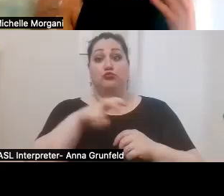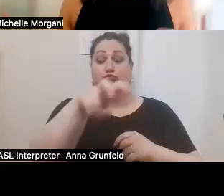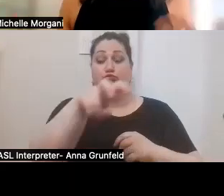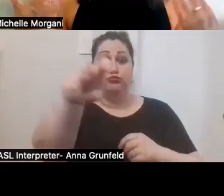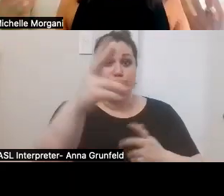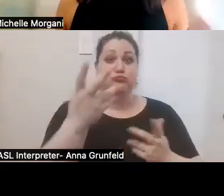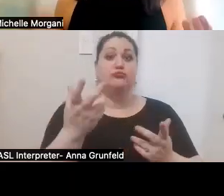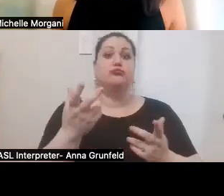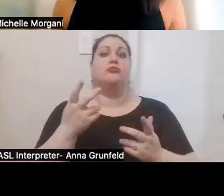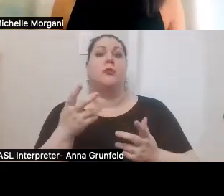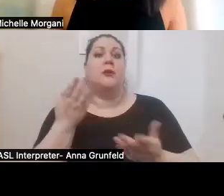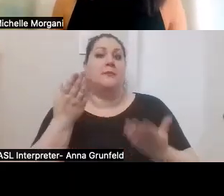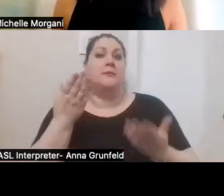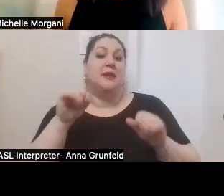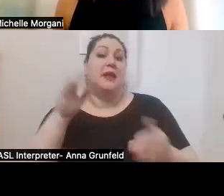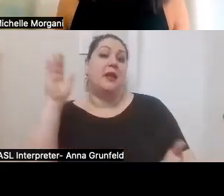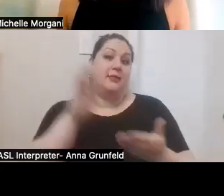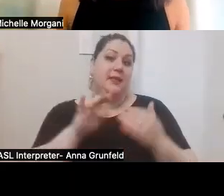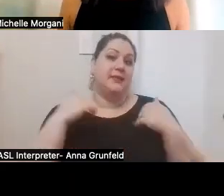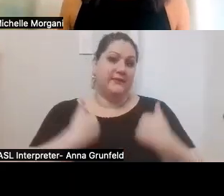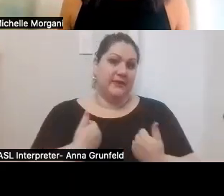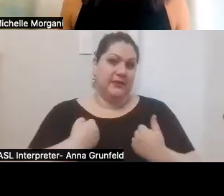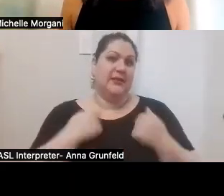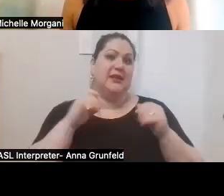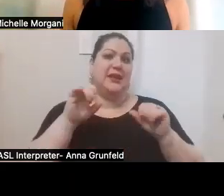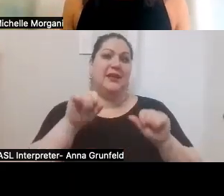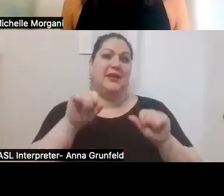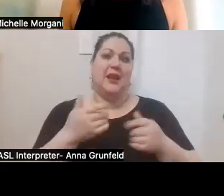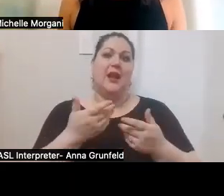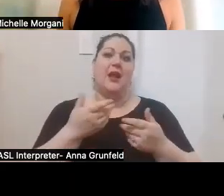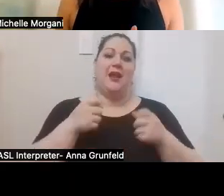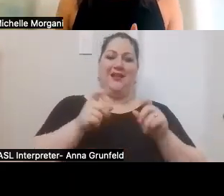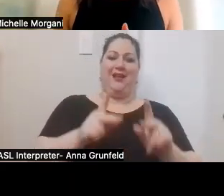allow them to actually be able to engage even longer with their clients or their patients.